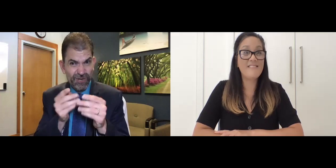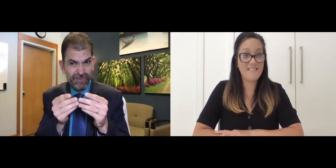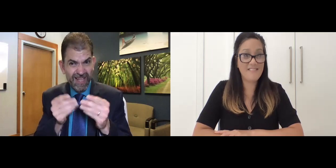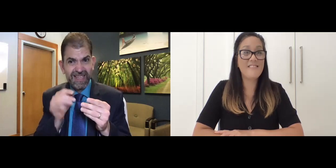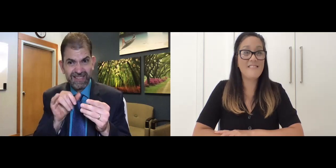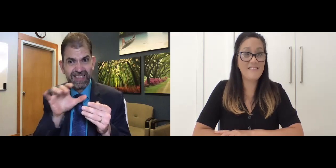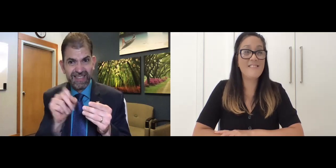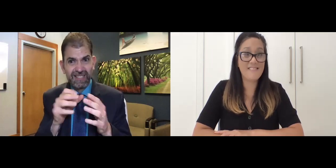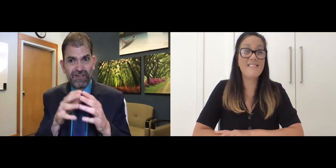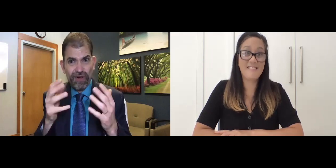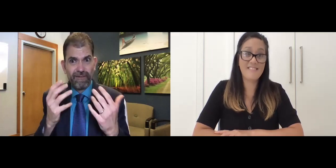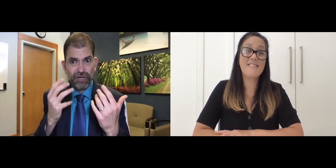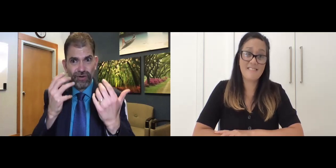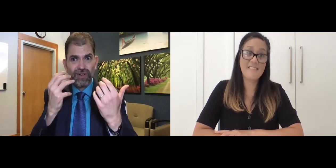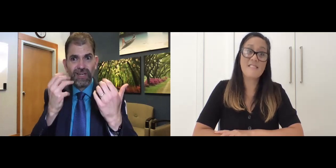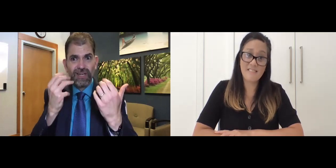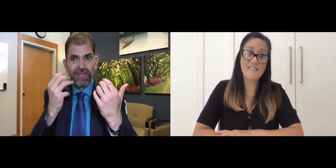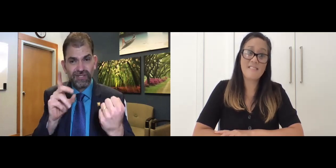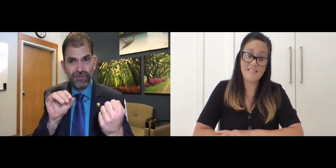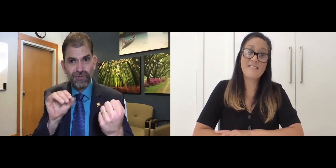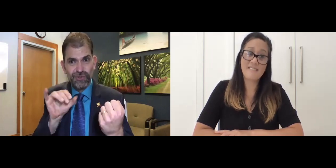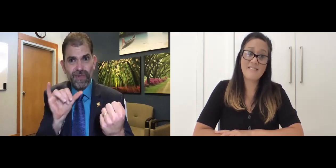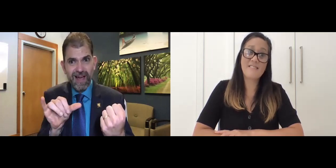first place because it takes so much courage to do